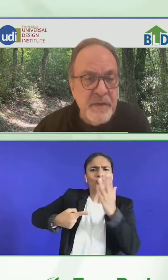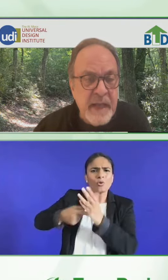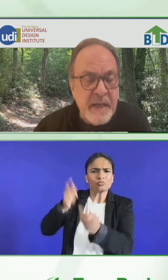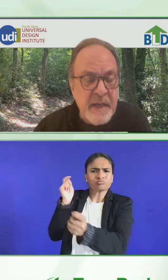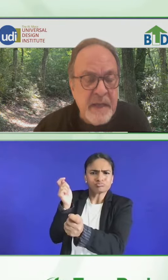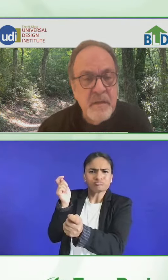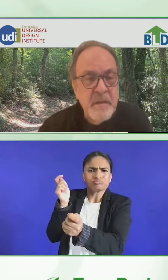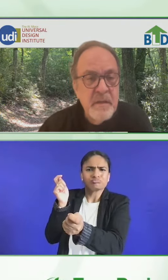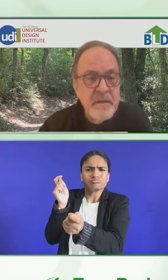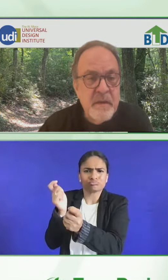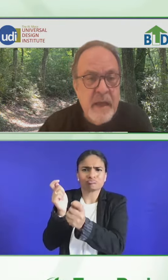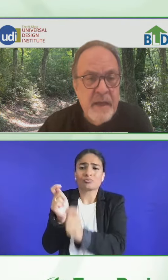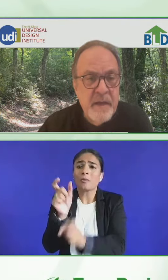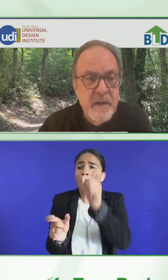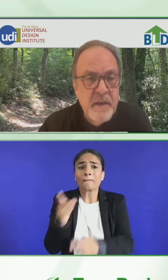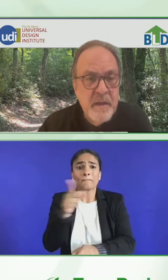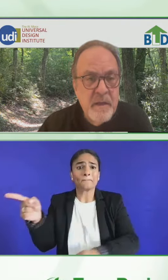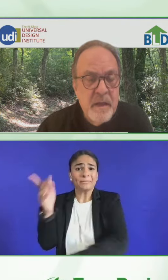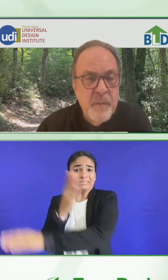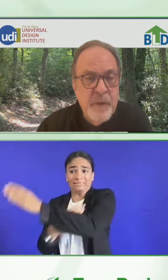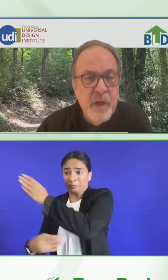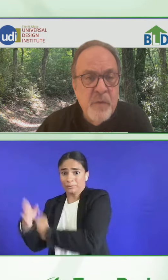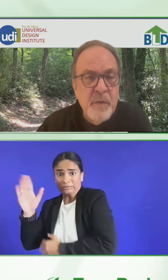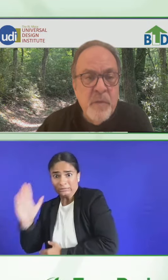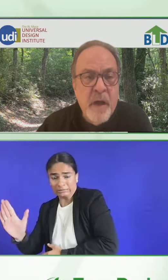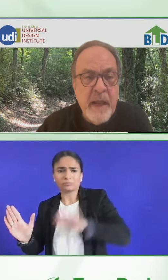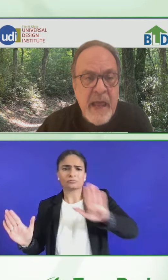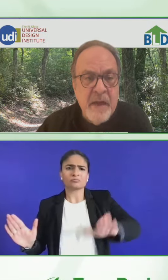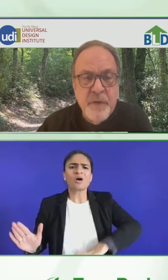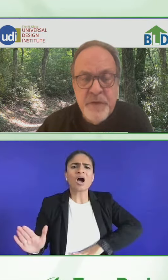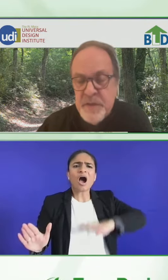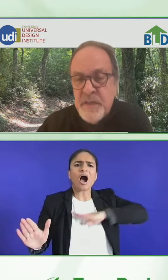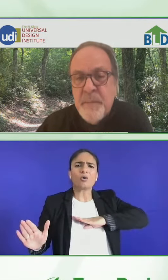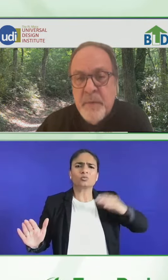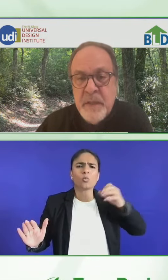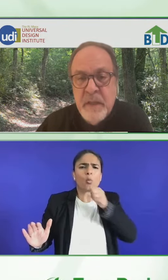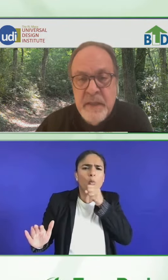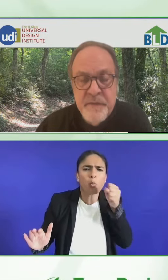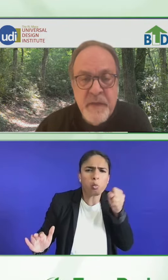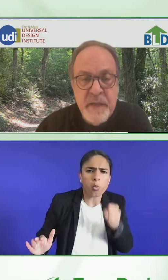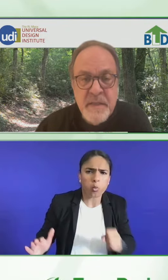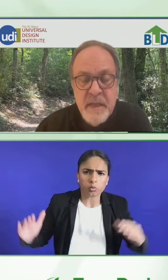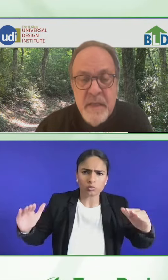so we know what we want to have, which is to be able to live as